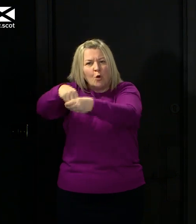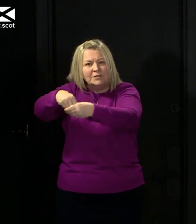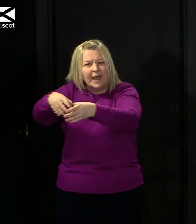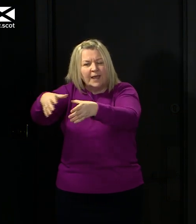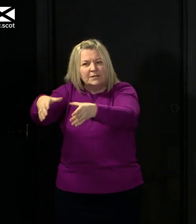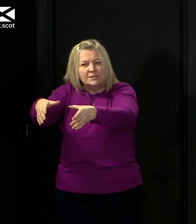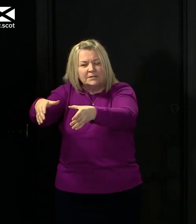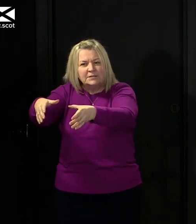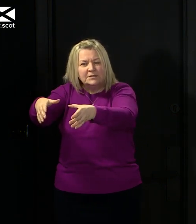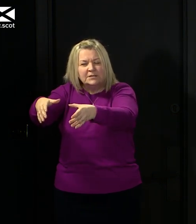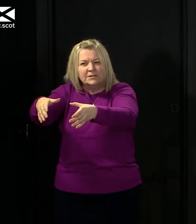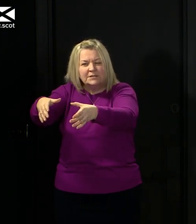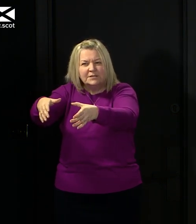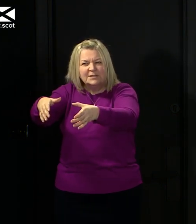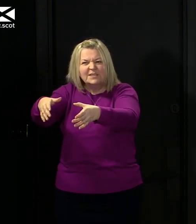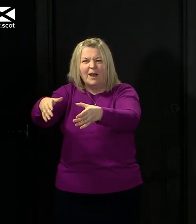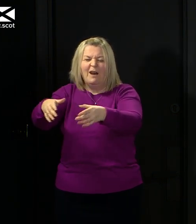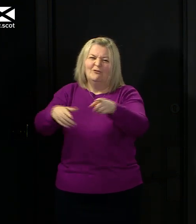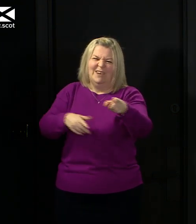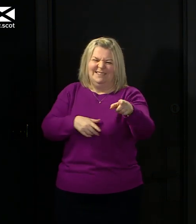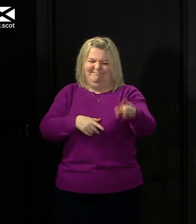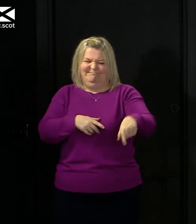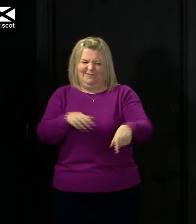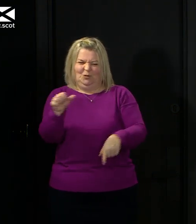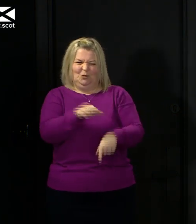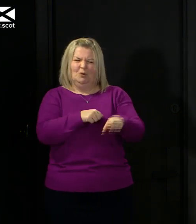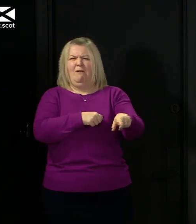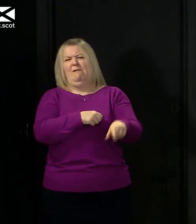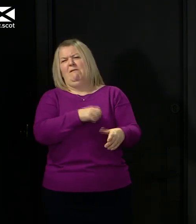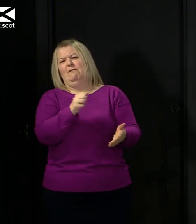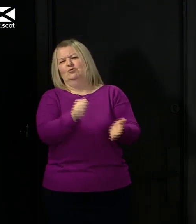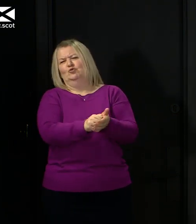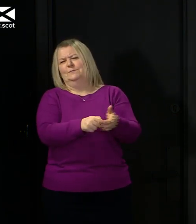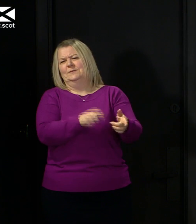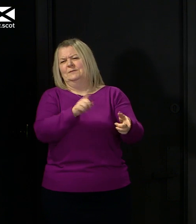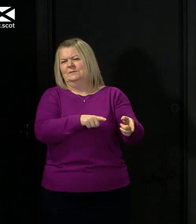do you spin a news manage and politically deal with something might have been more to